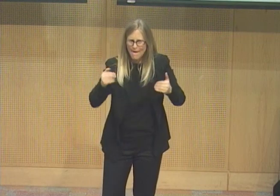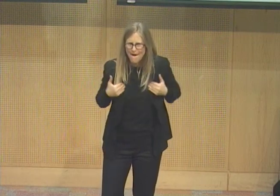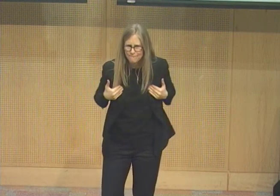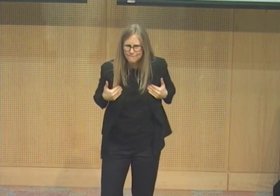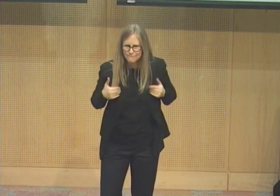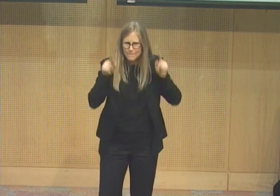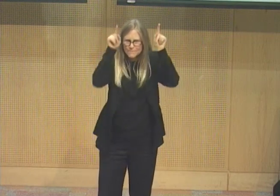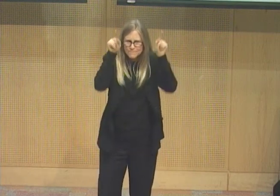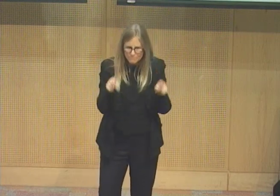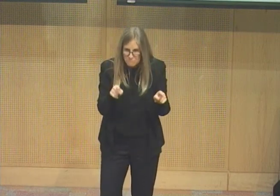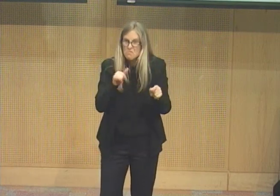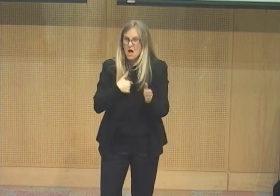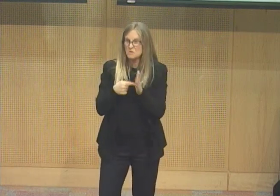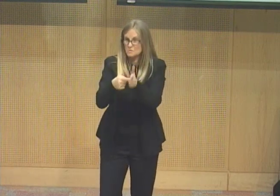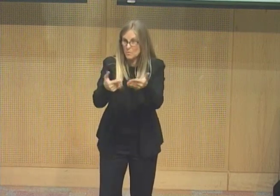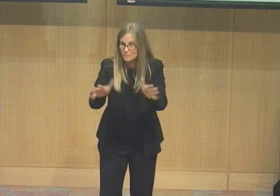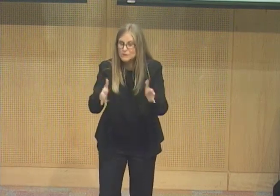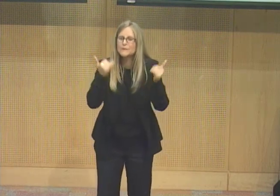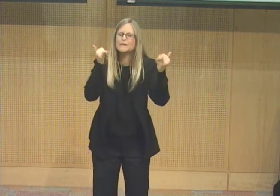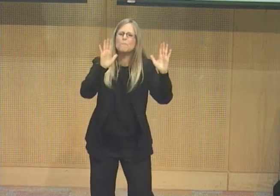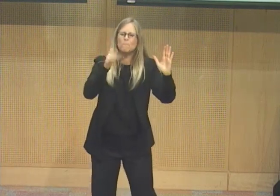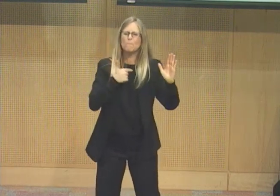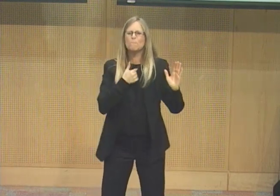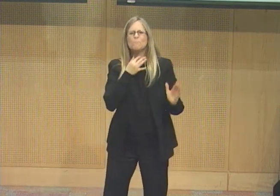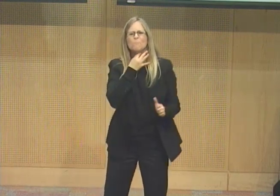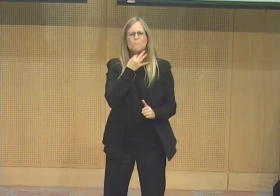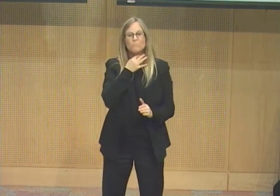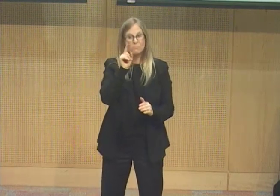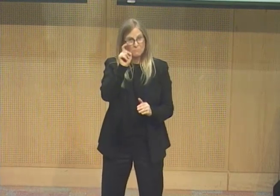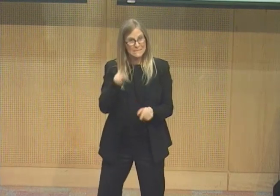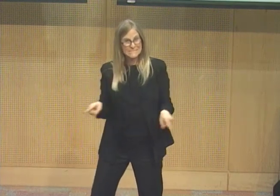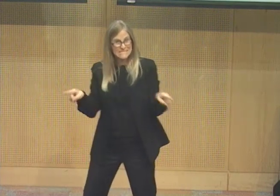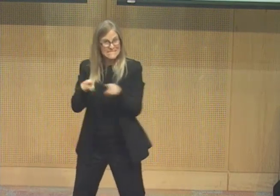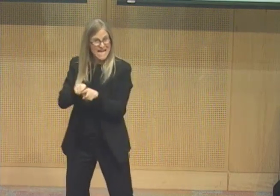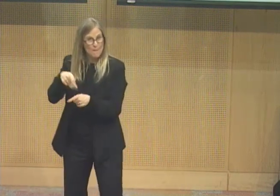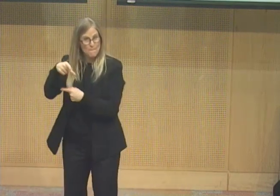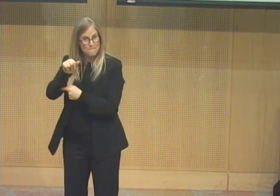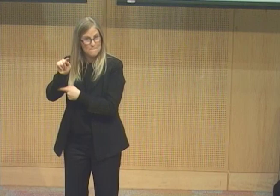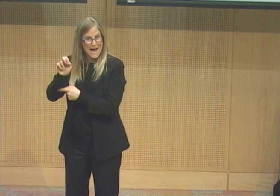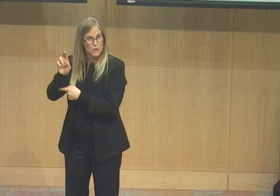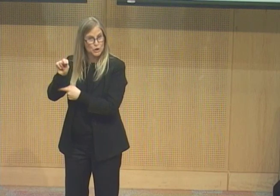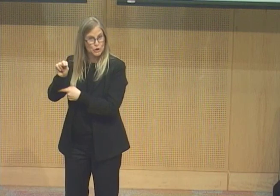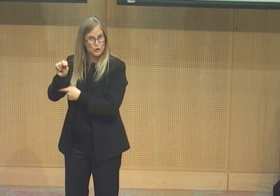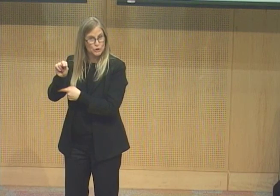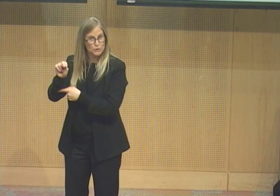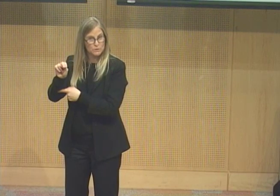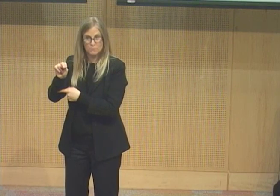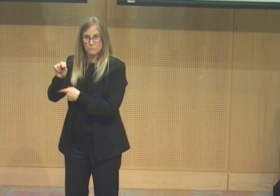The pattern naturally arose from the lexical choices, and from there, I began to wonder